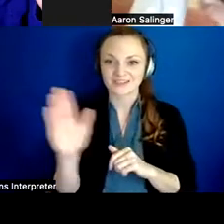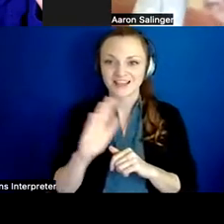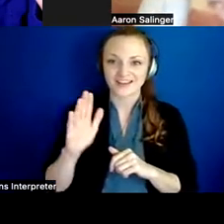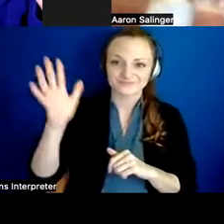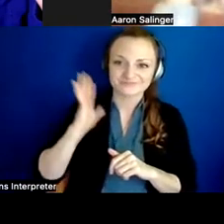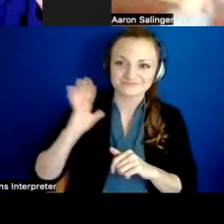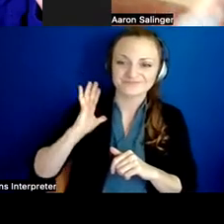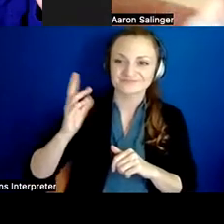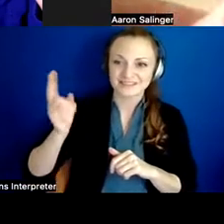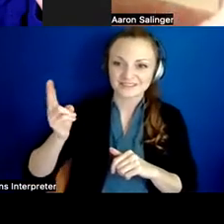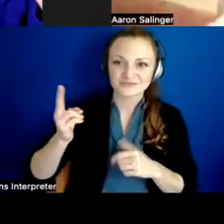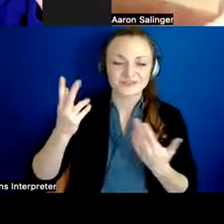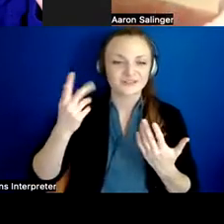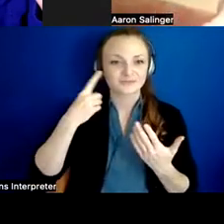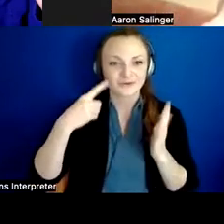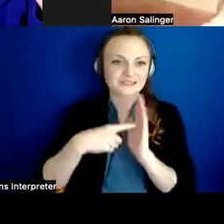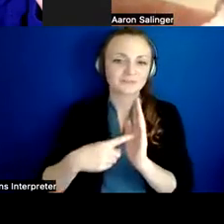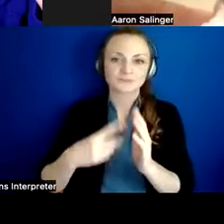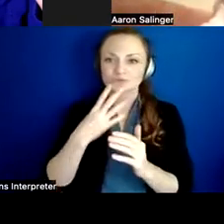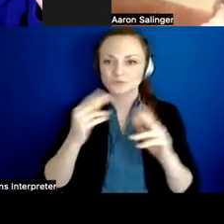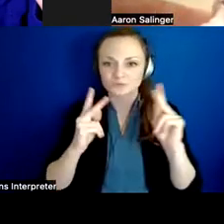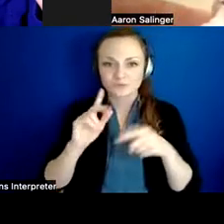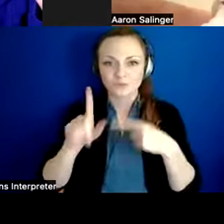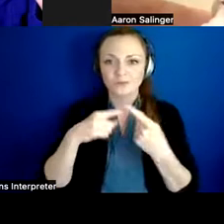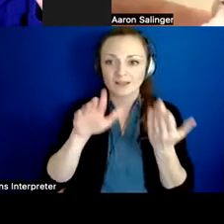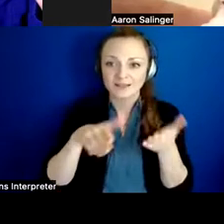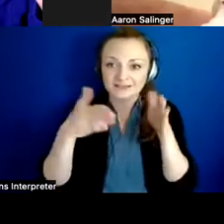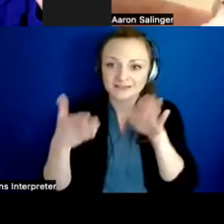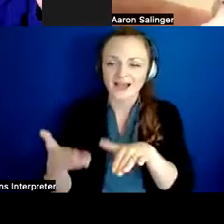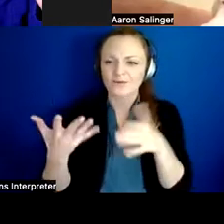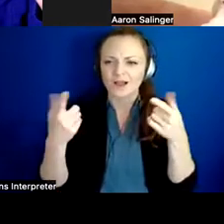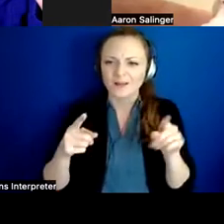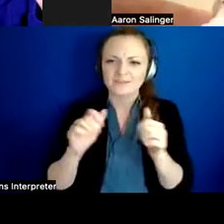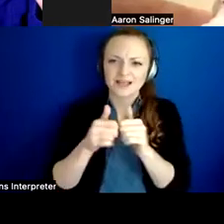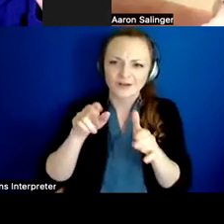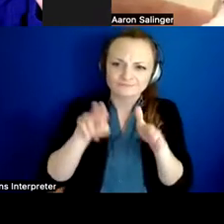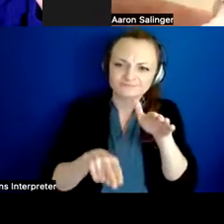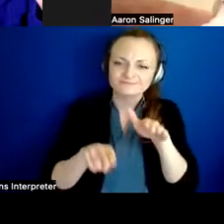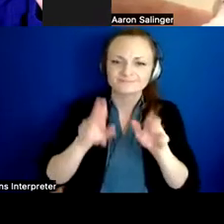when they die, and cutting out the cloak. 20:00:15 You know, like, I think, that consent